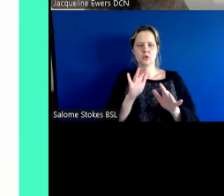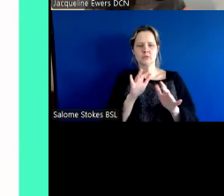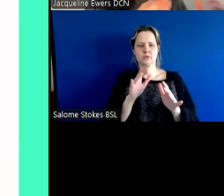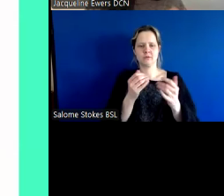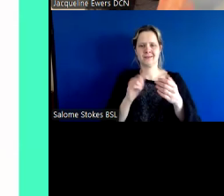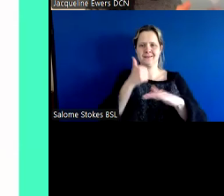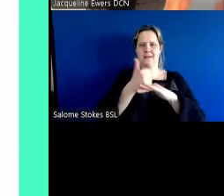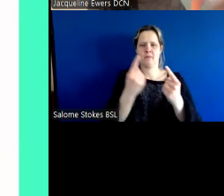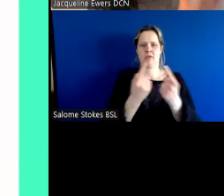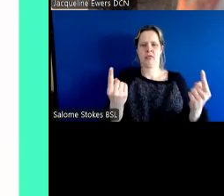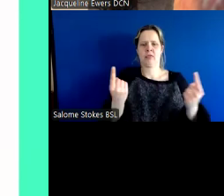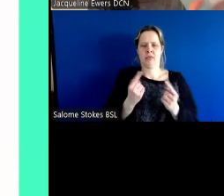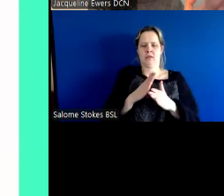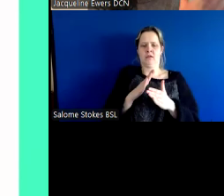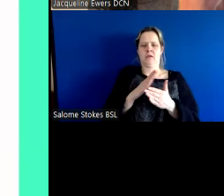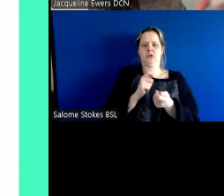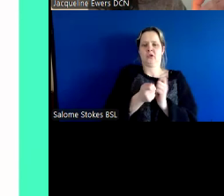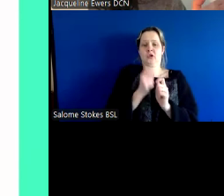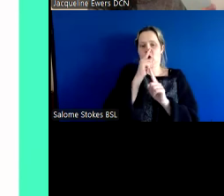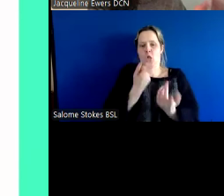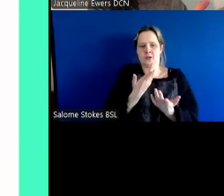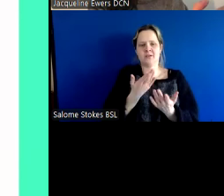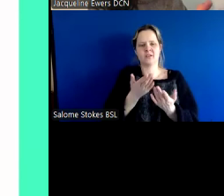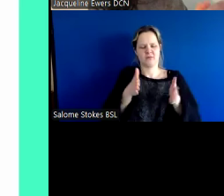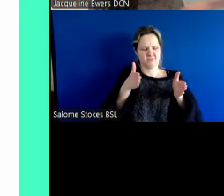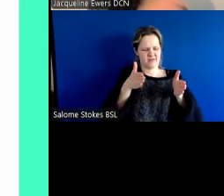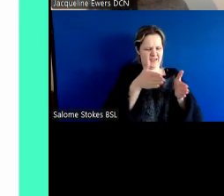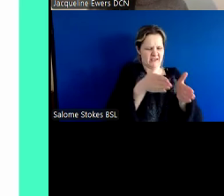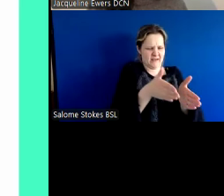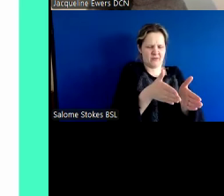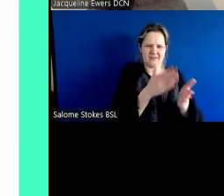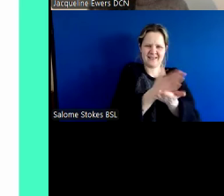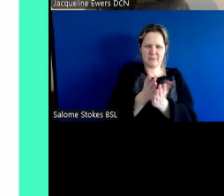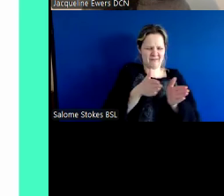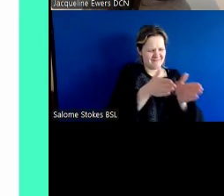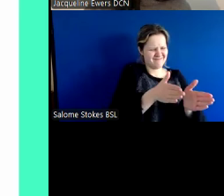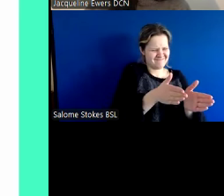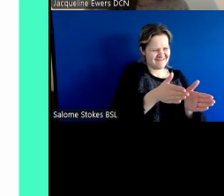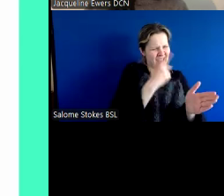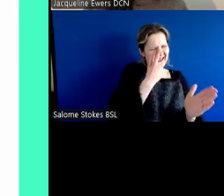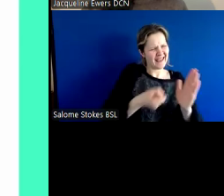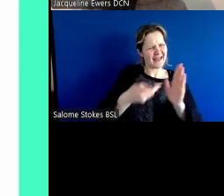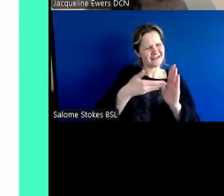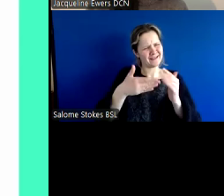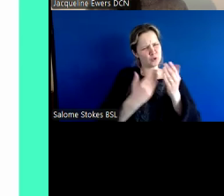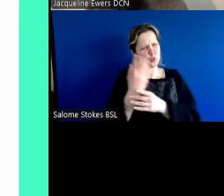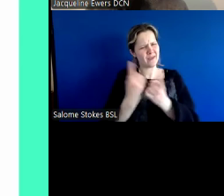in terms of it's such a narrow segment that actually, "Well, can I talk to them about this new area of programming that we've developed?"